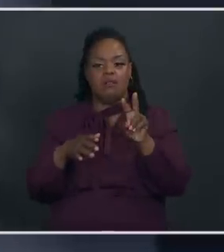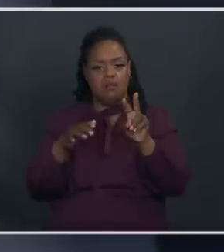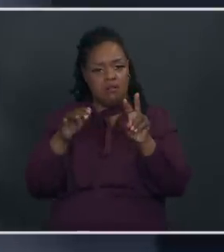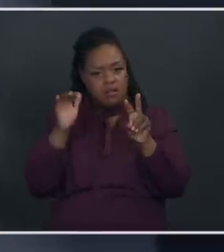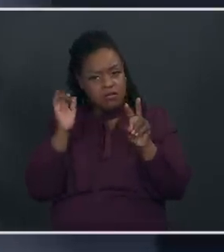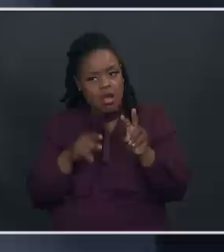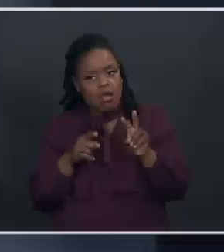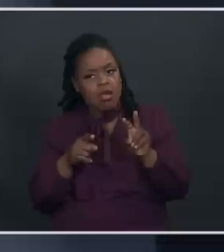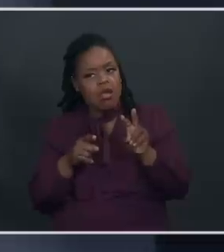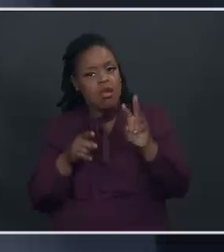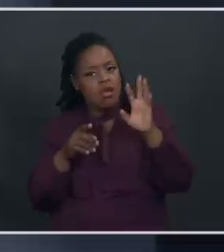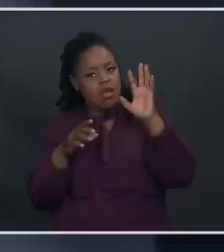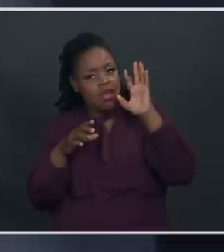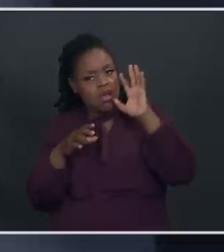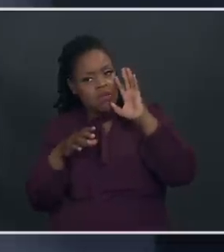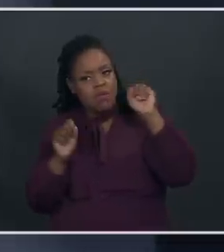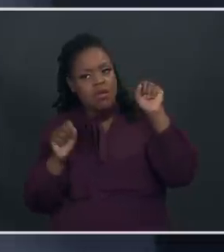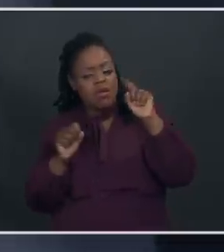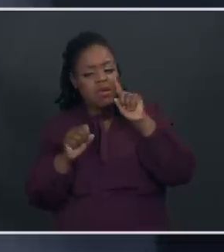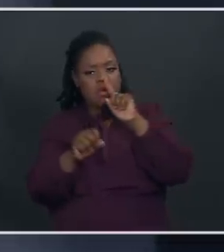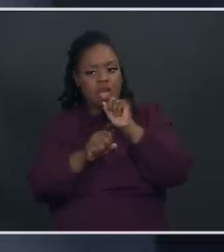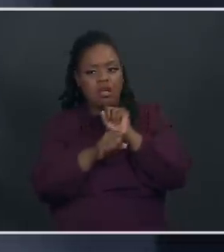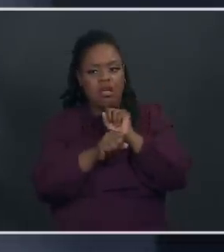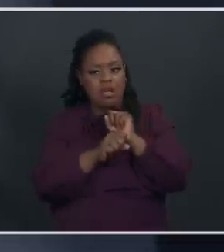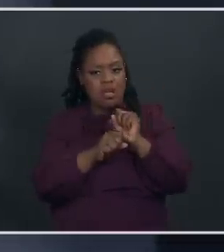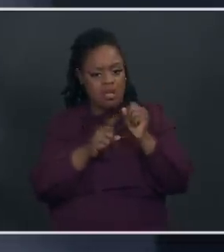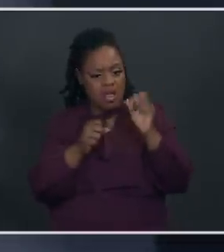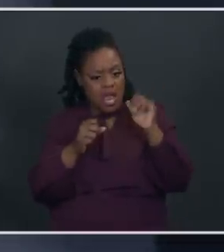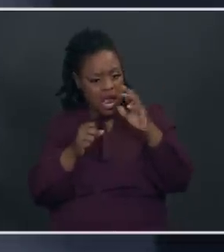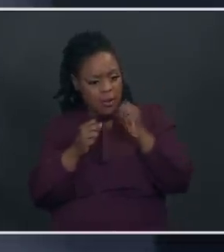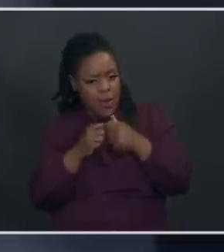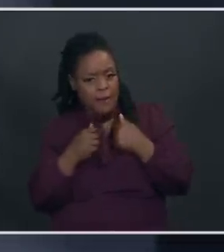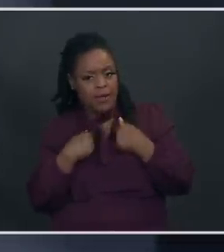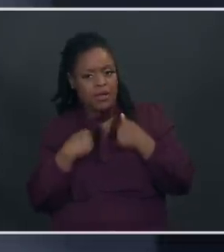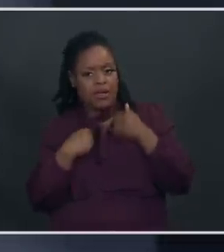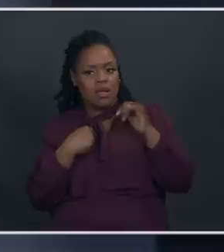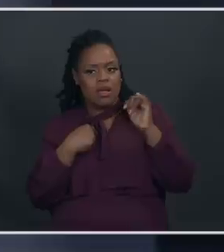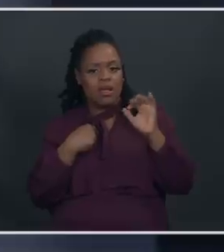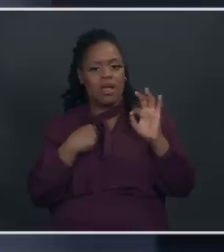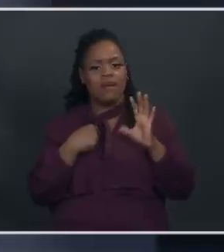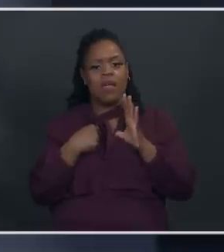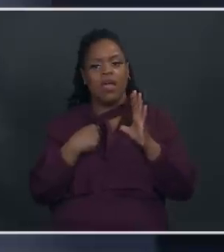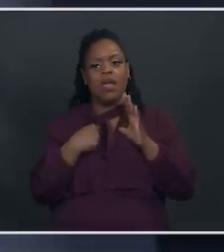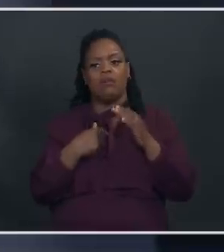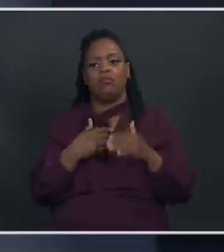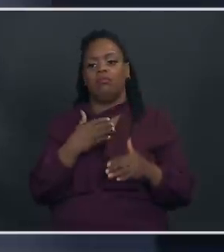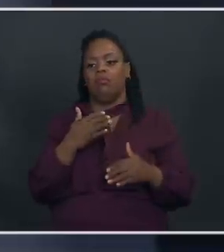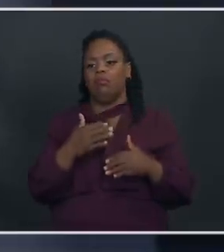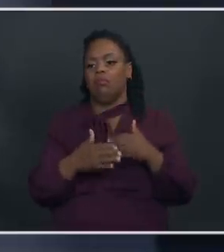they're going to have a much better set of choices, and, frankly, it will create more jobs than stuck where we were.